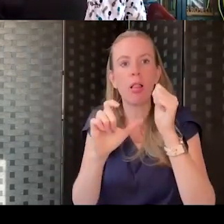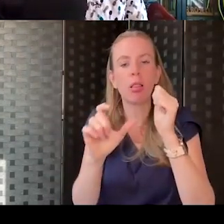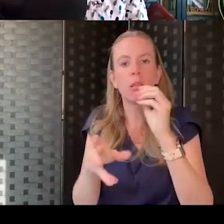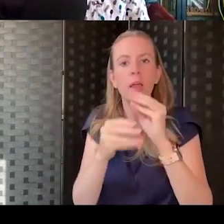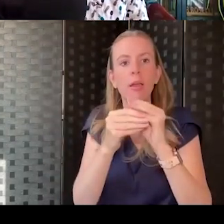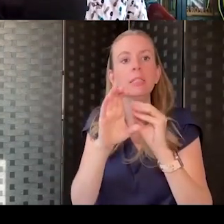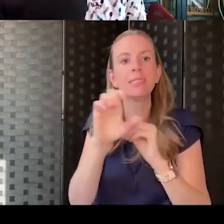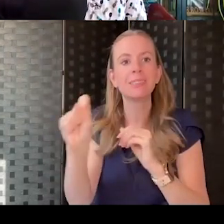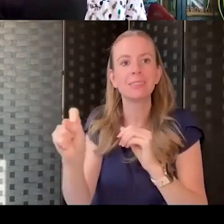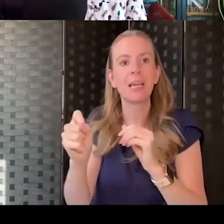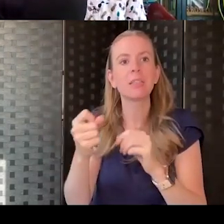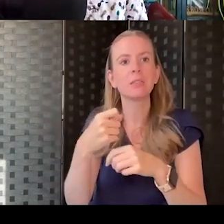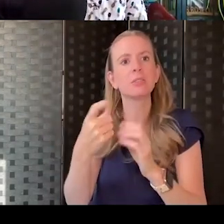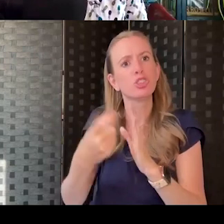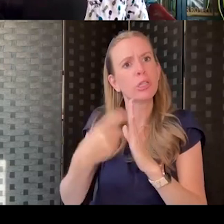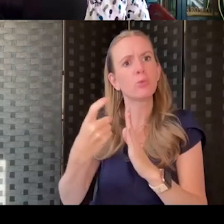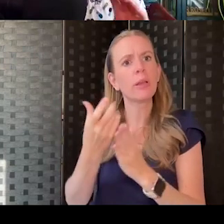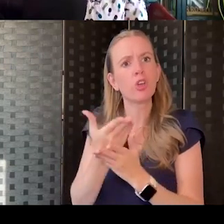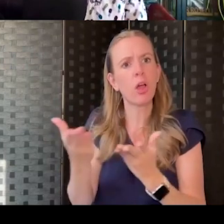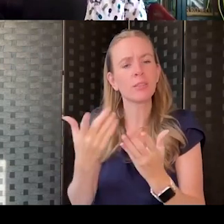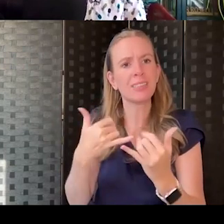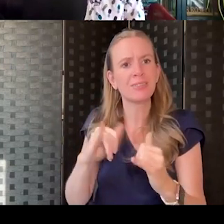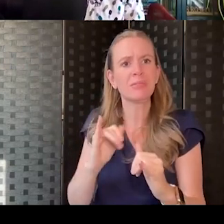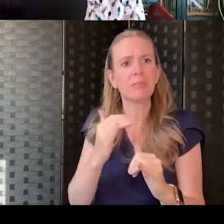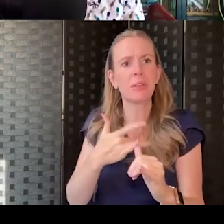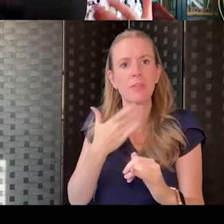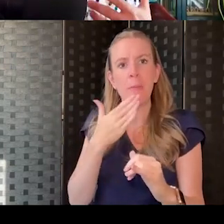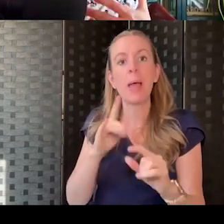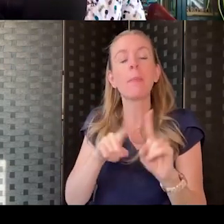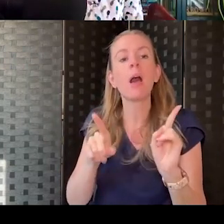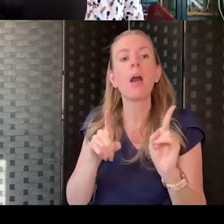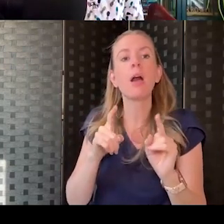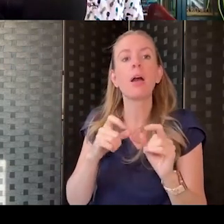content and I still feel bad about that. But I built this in 2017, and for context,